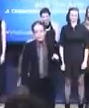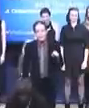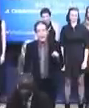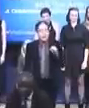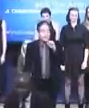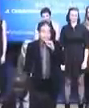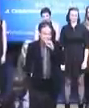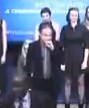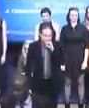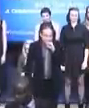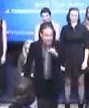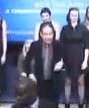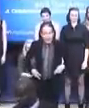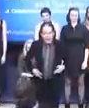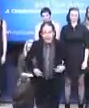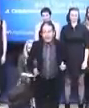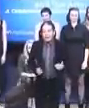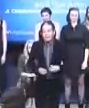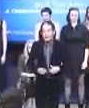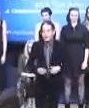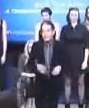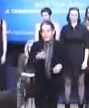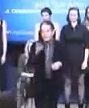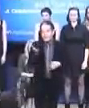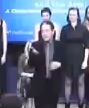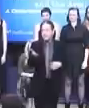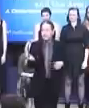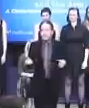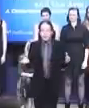[Steven Sater] I’m Steven Sater and I’m with Duncan Sheik.